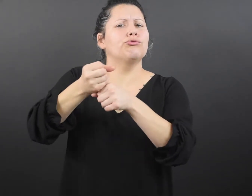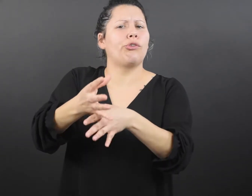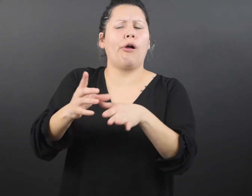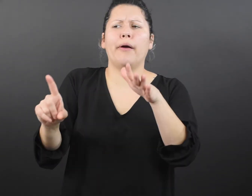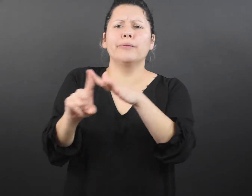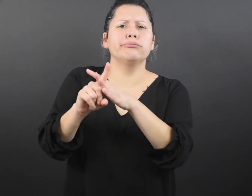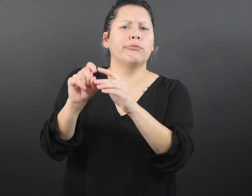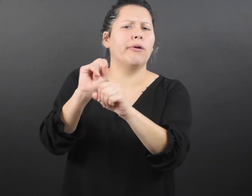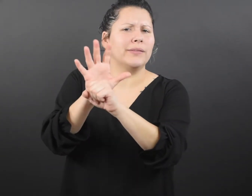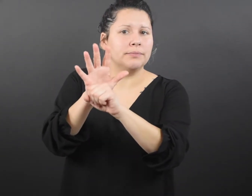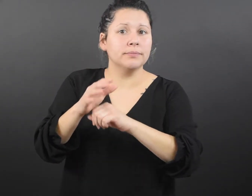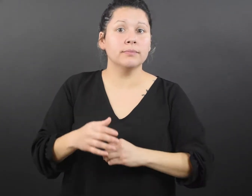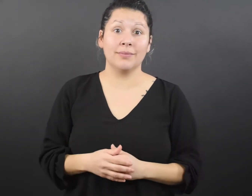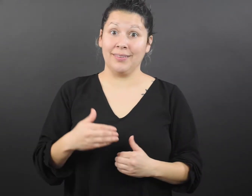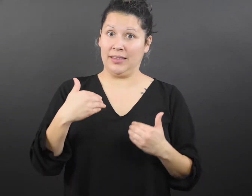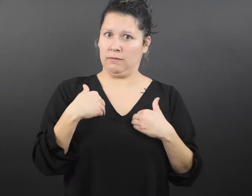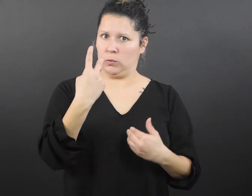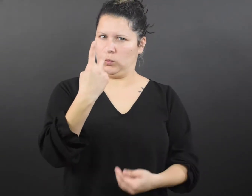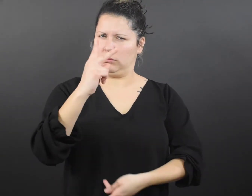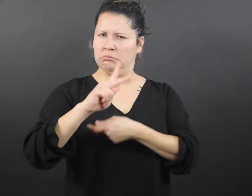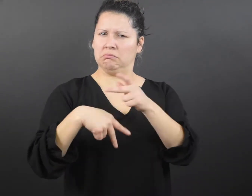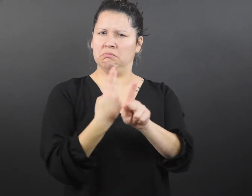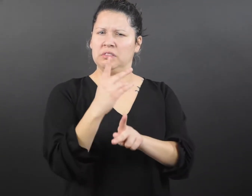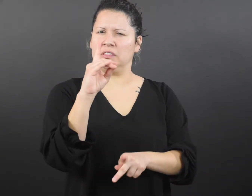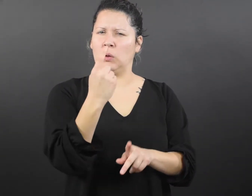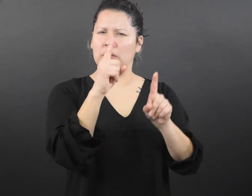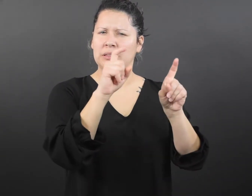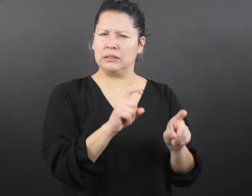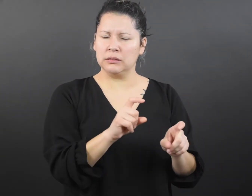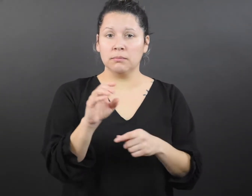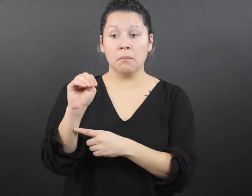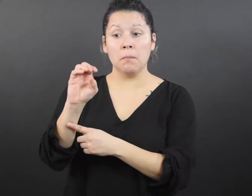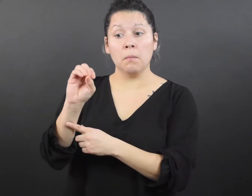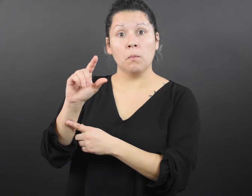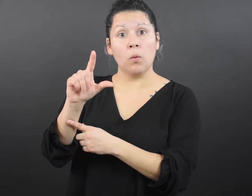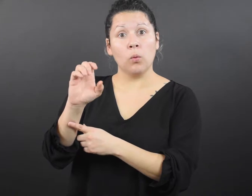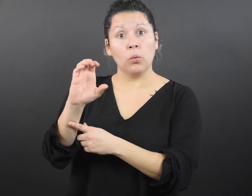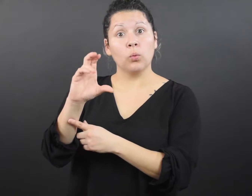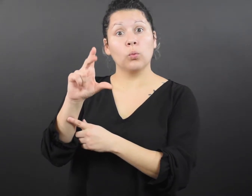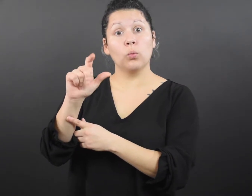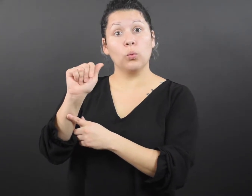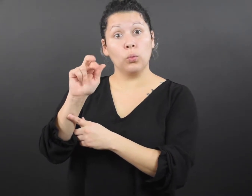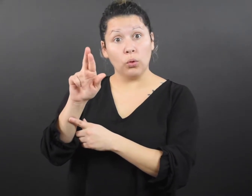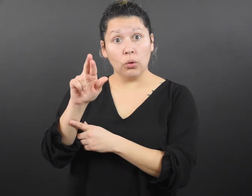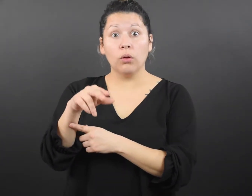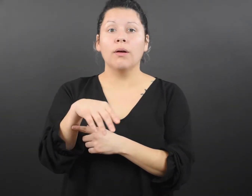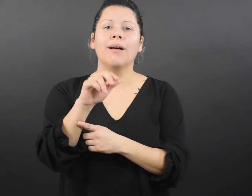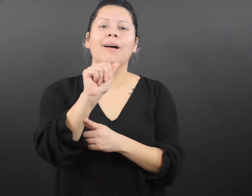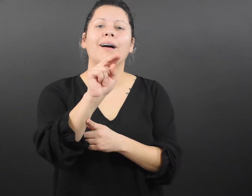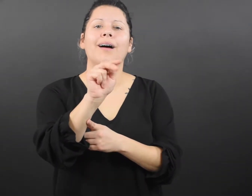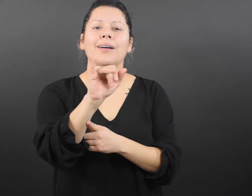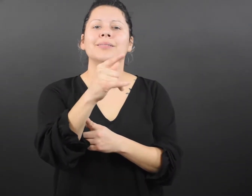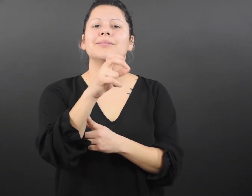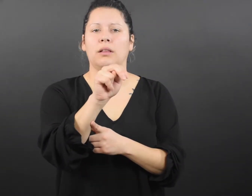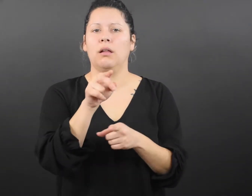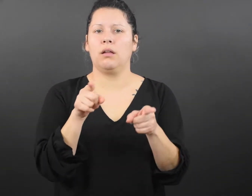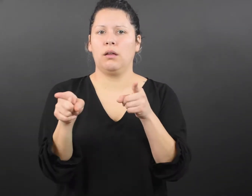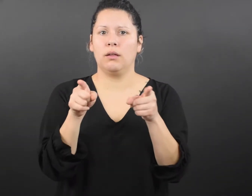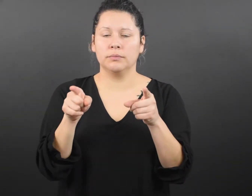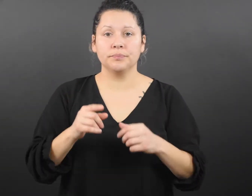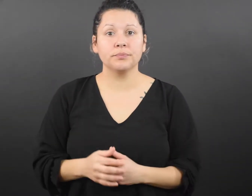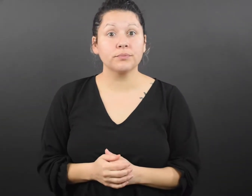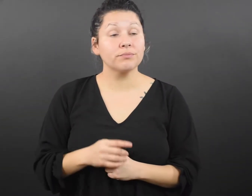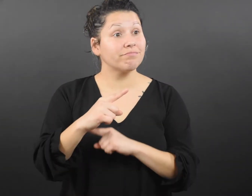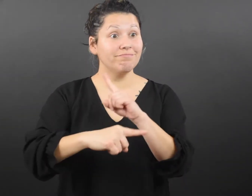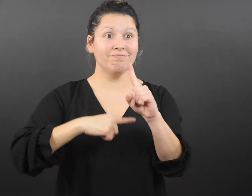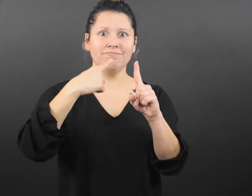the virus that causes COVID-19. There are two types of diagnostic tests: molecular and antigen.